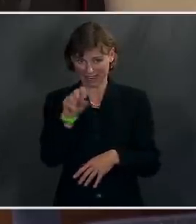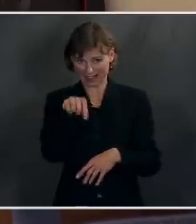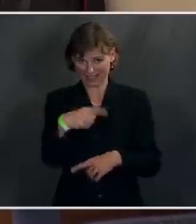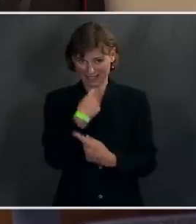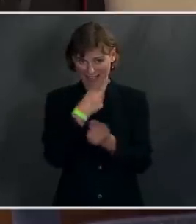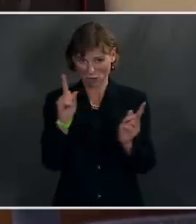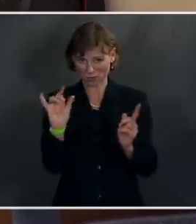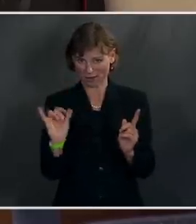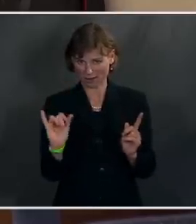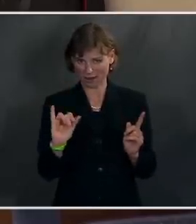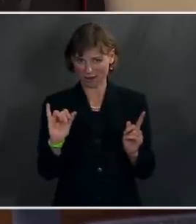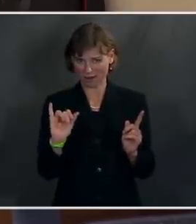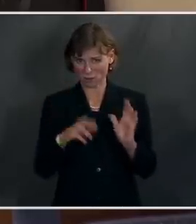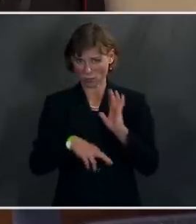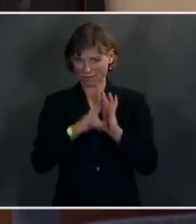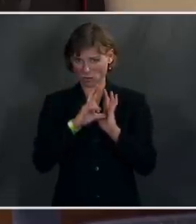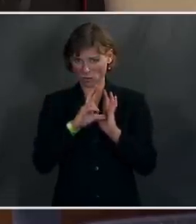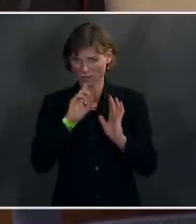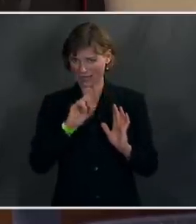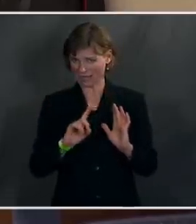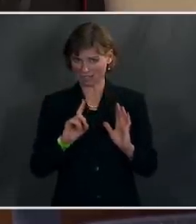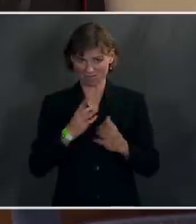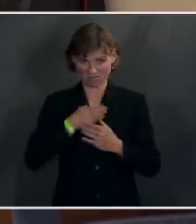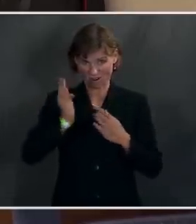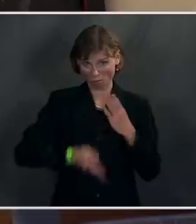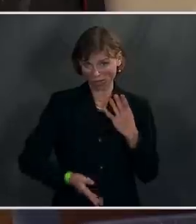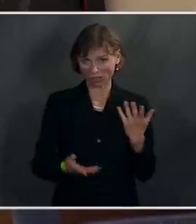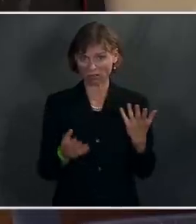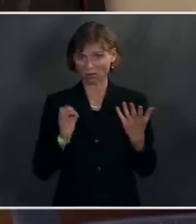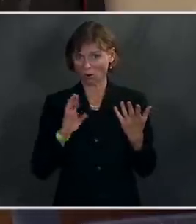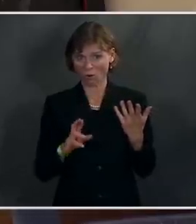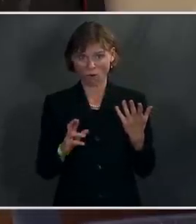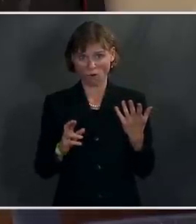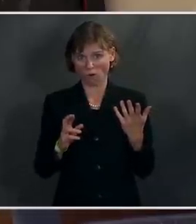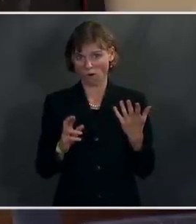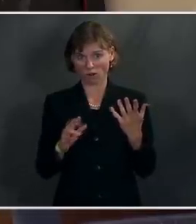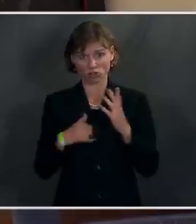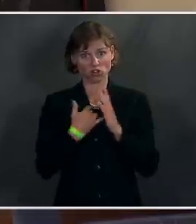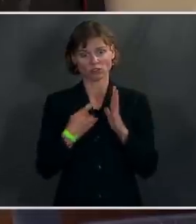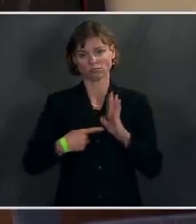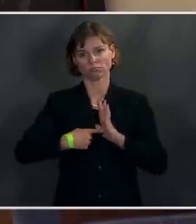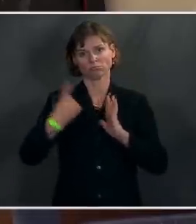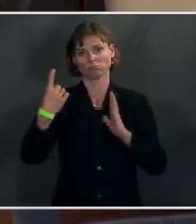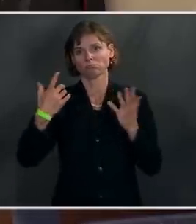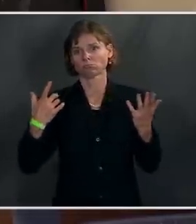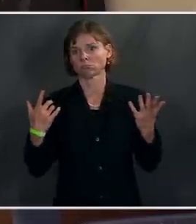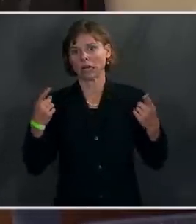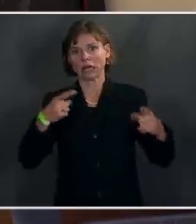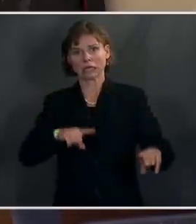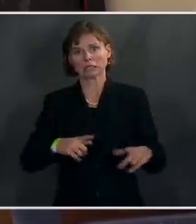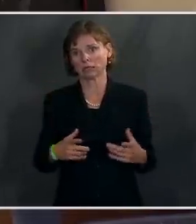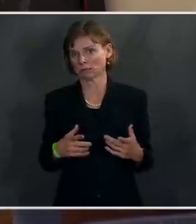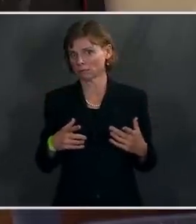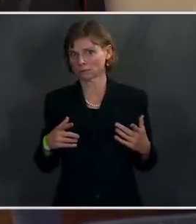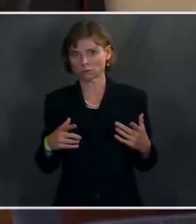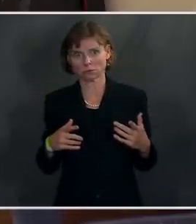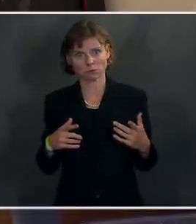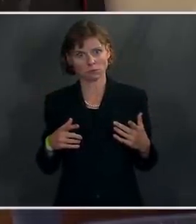that that review is completed? Or is this just a one-off instance specifically pertaining to UAE.